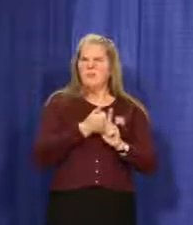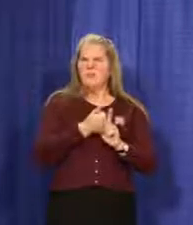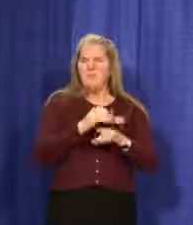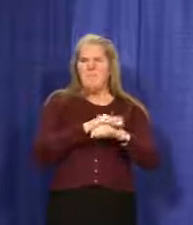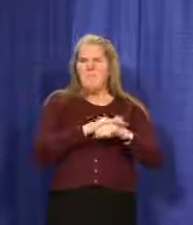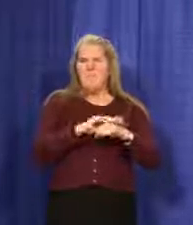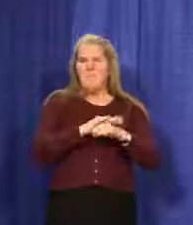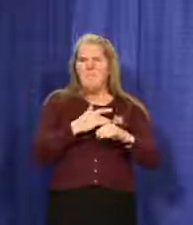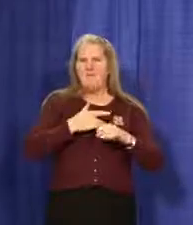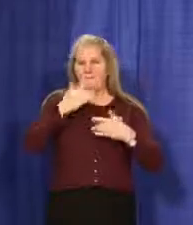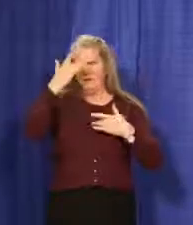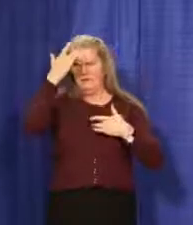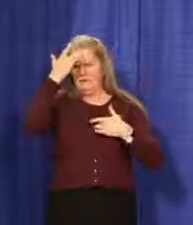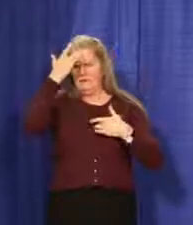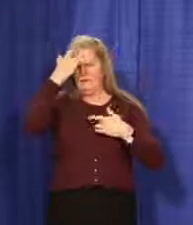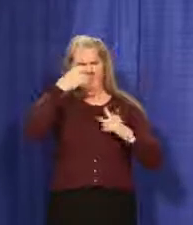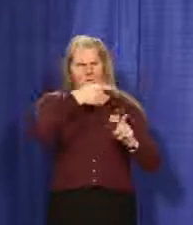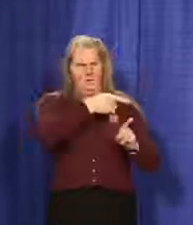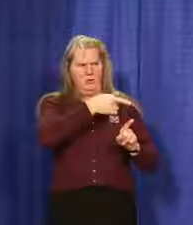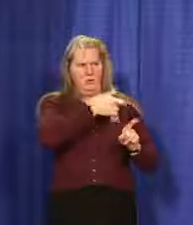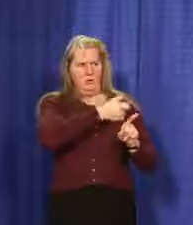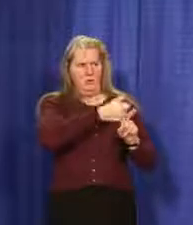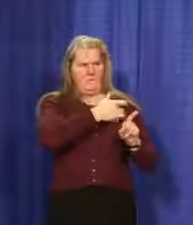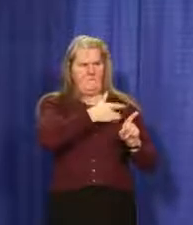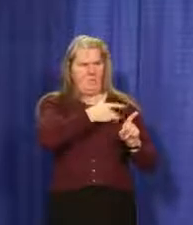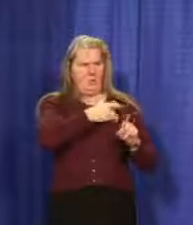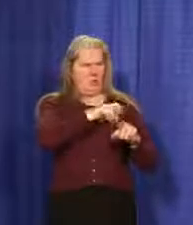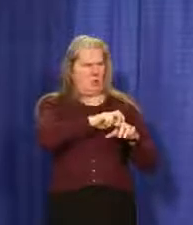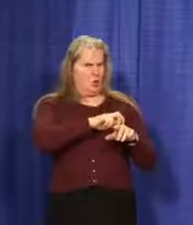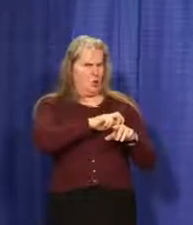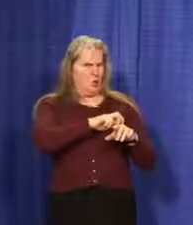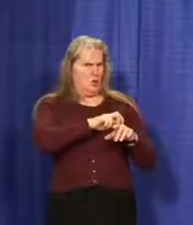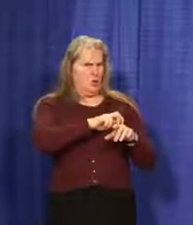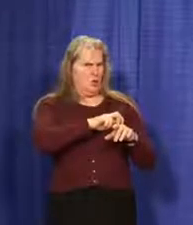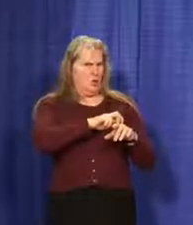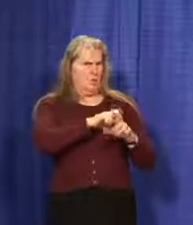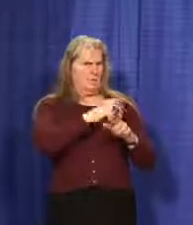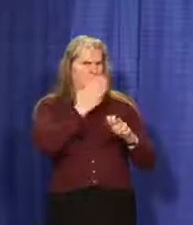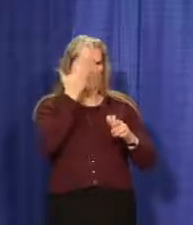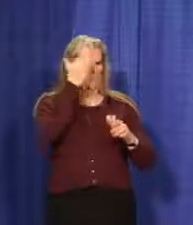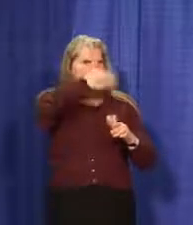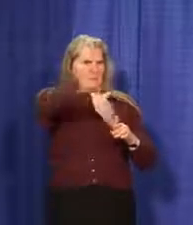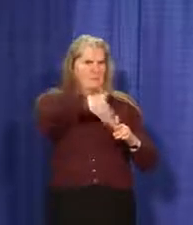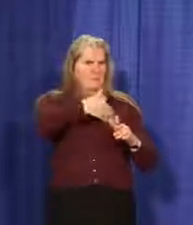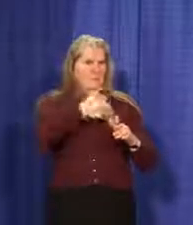and that is often the case. Doesn't make you nervous that there are perhaps cases getting